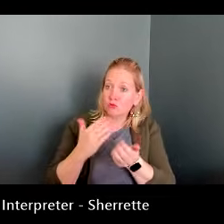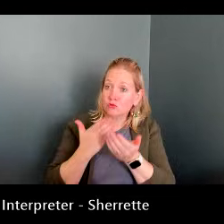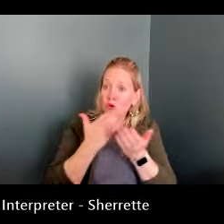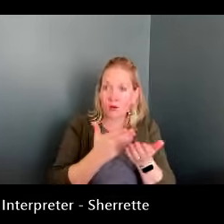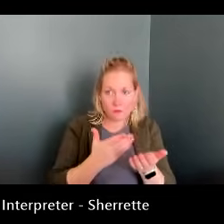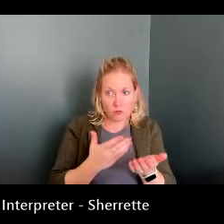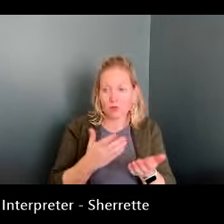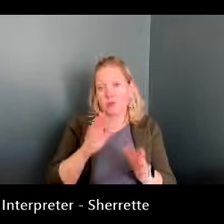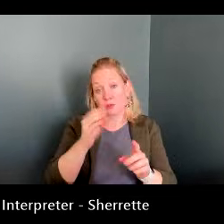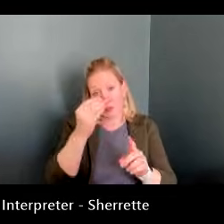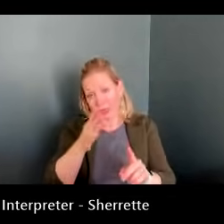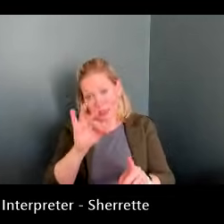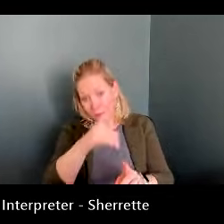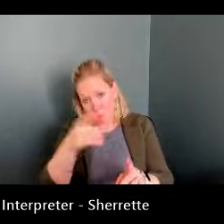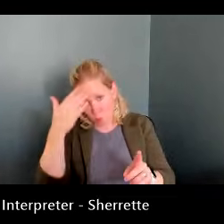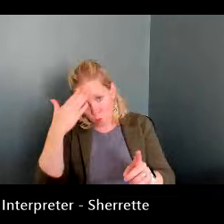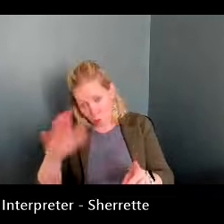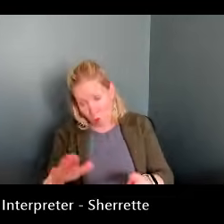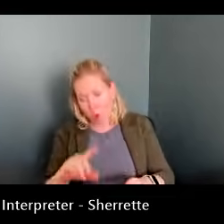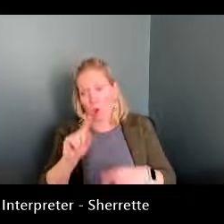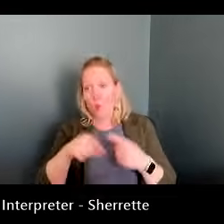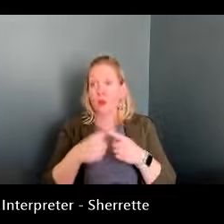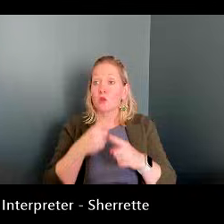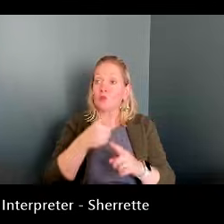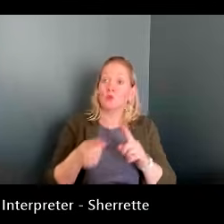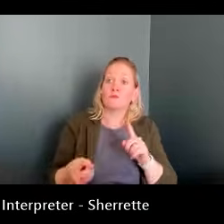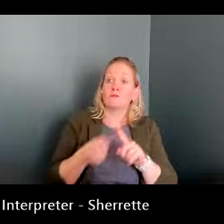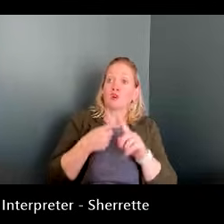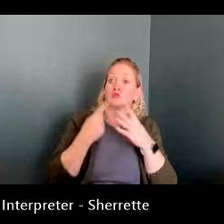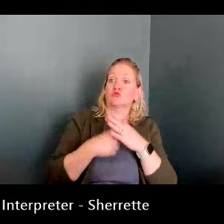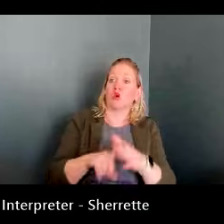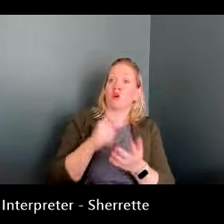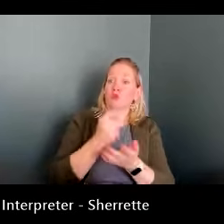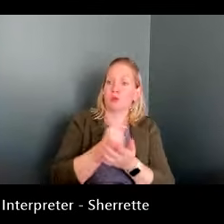who don't know -- when you first start out, they put you on penicillin to help fight off